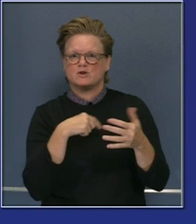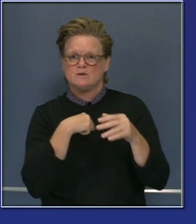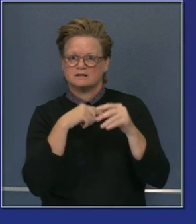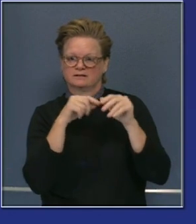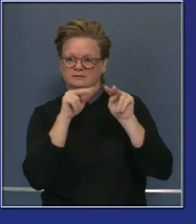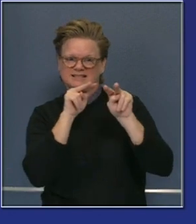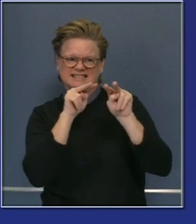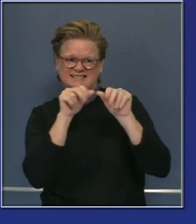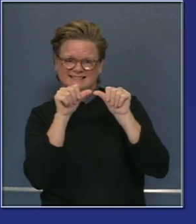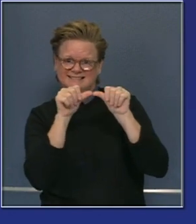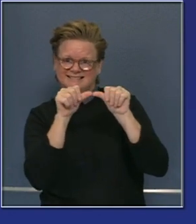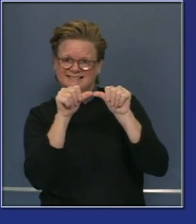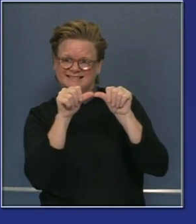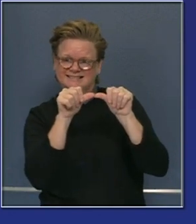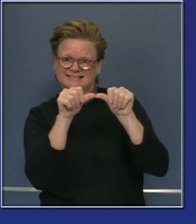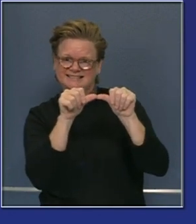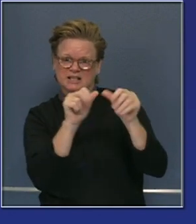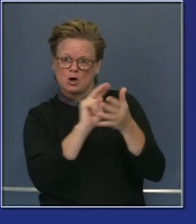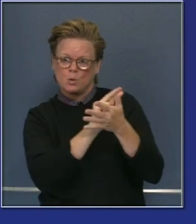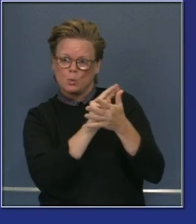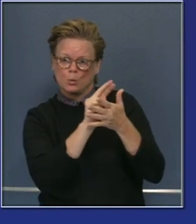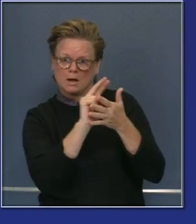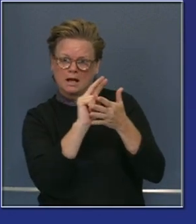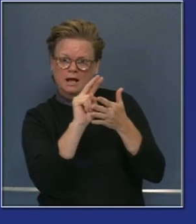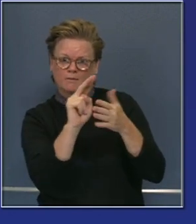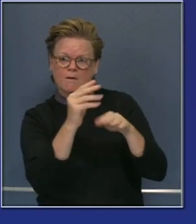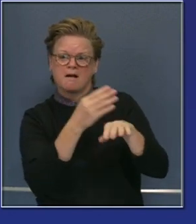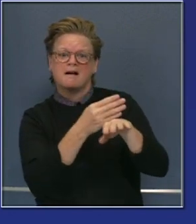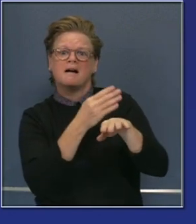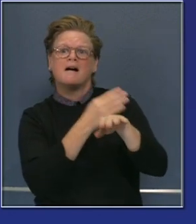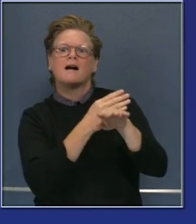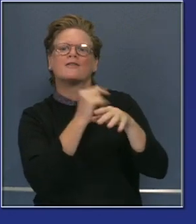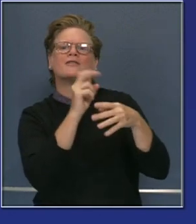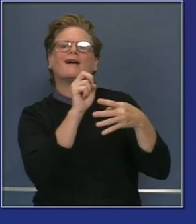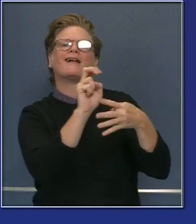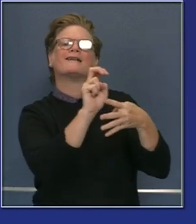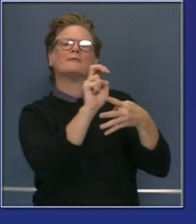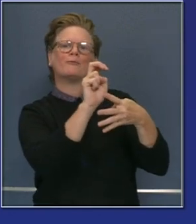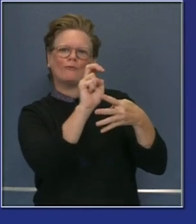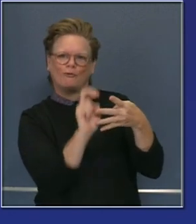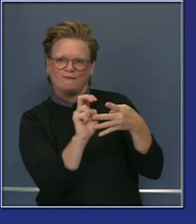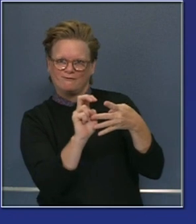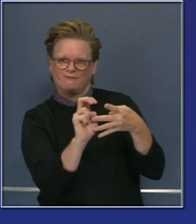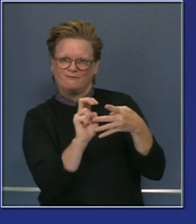BUFFERS IN TERMS OF CRITERIA AND DATA AND HOLDING THEY